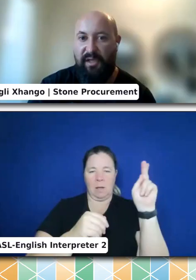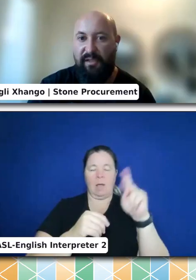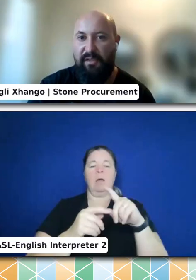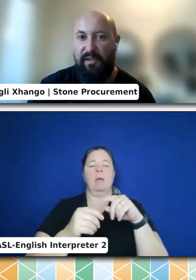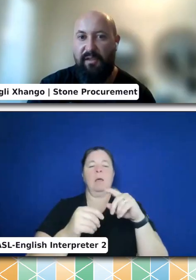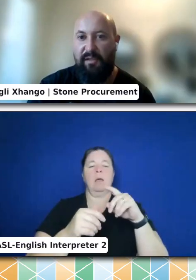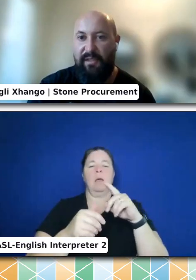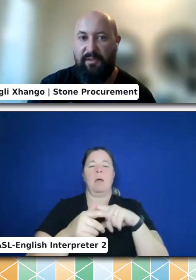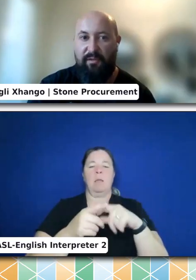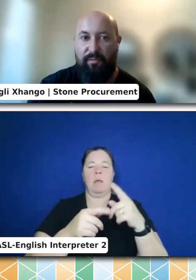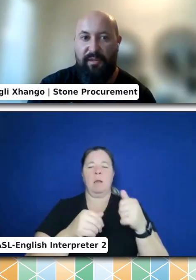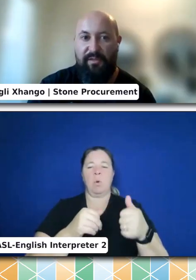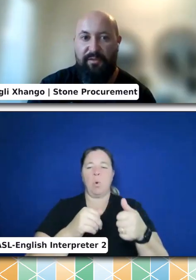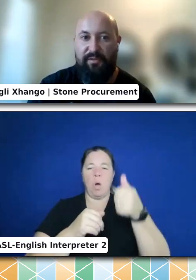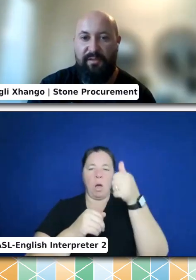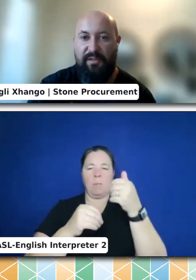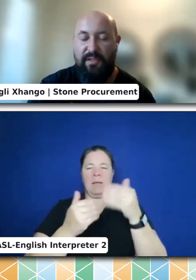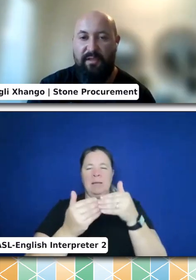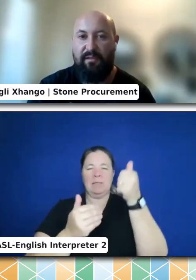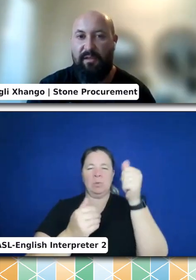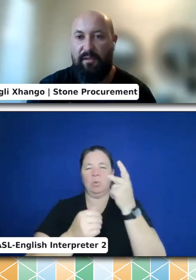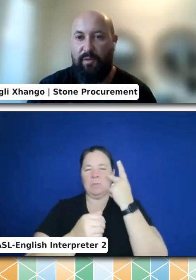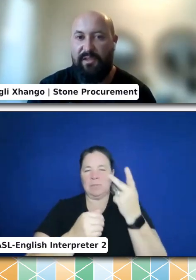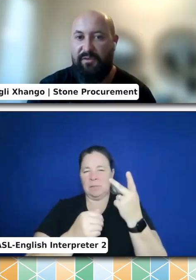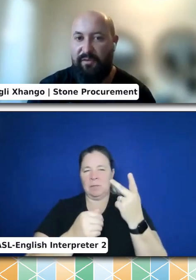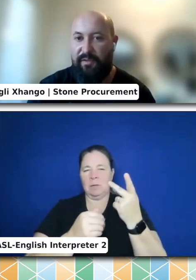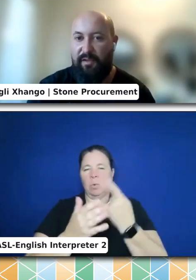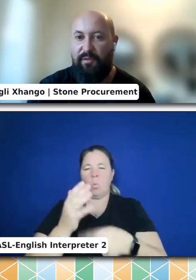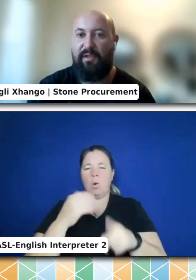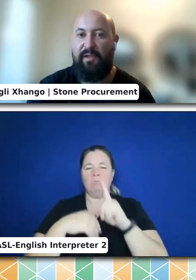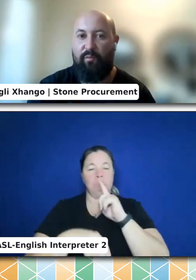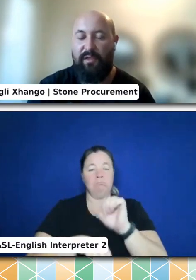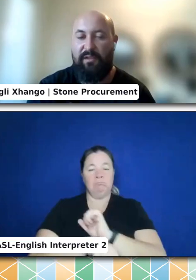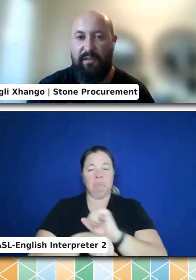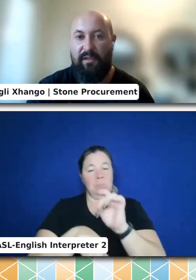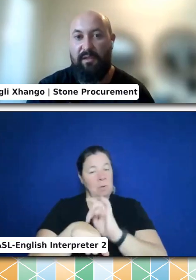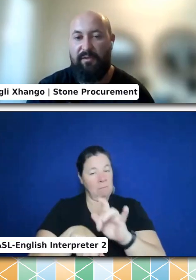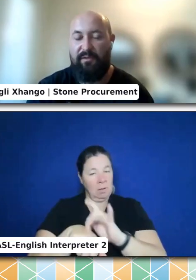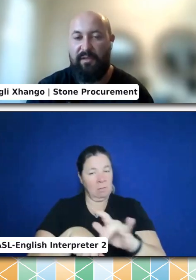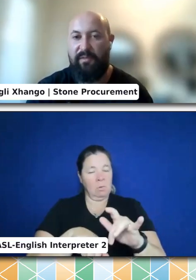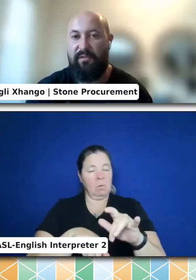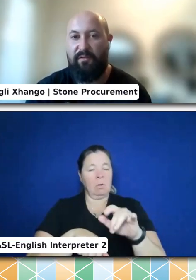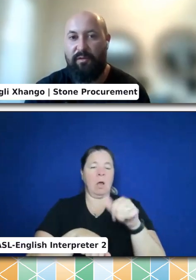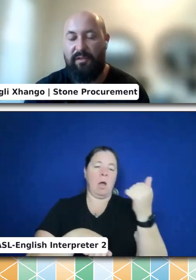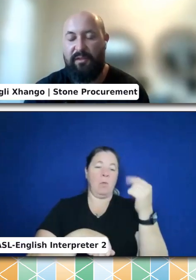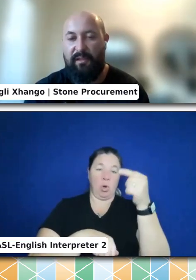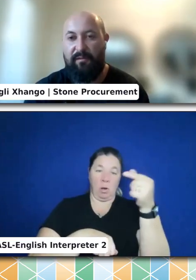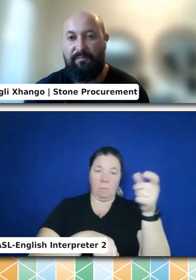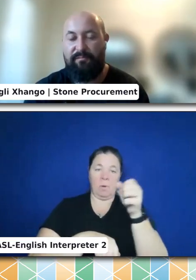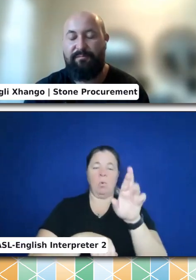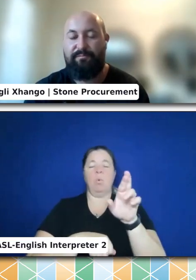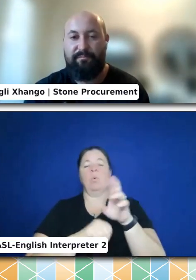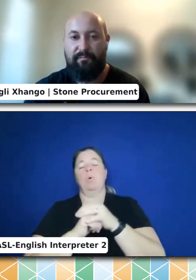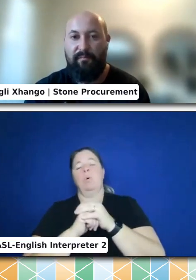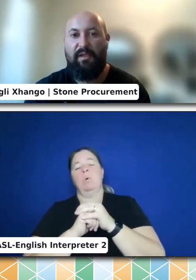And it makes it a little bit easier to see, uh, what's actually available and what other the government or, um.